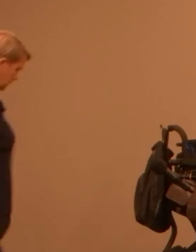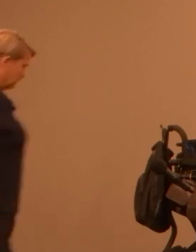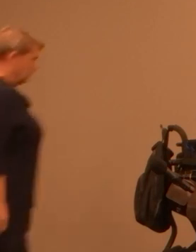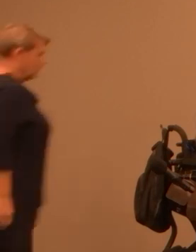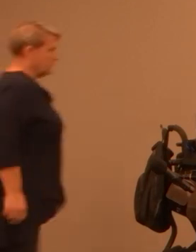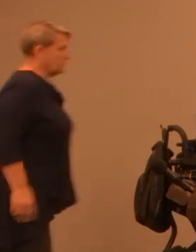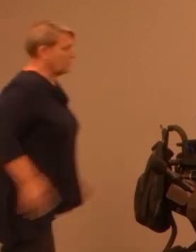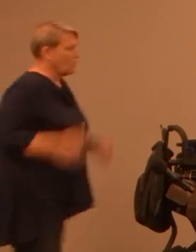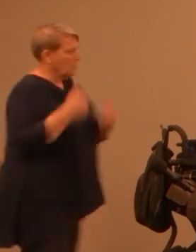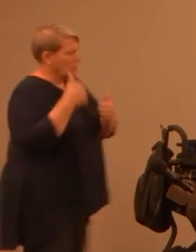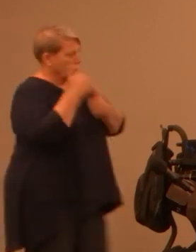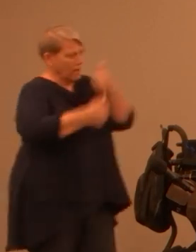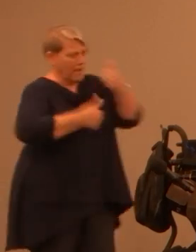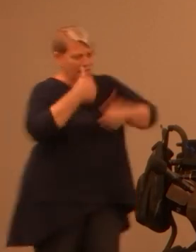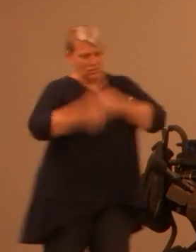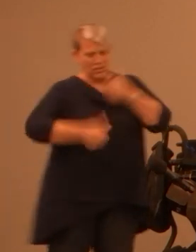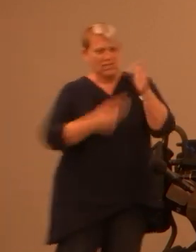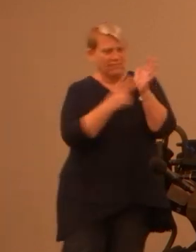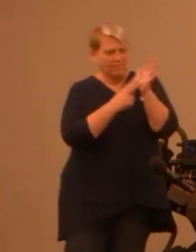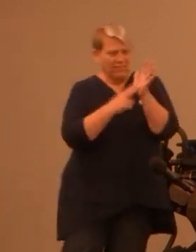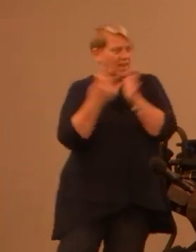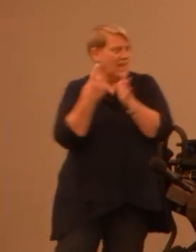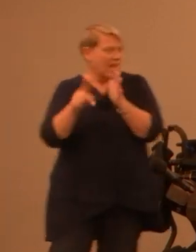Congratulations, Vithya and Liddy.